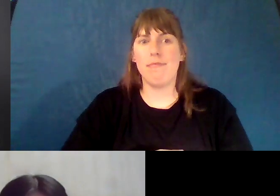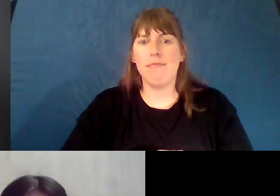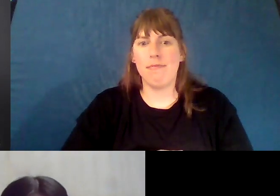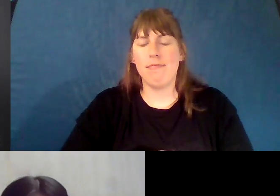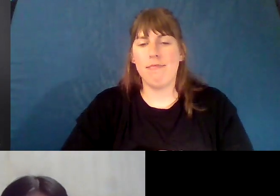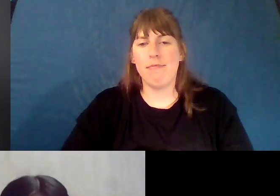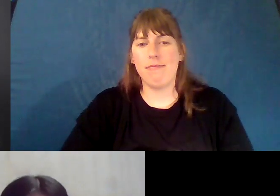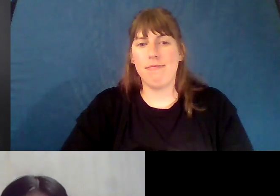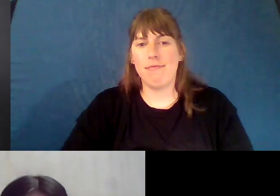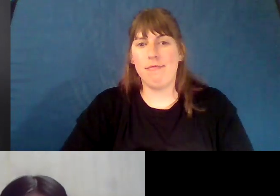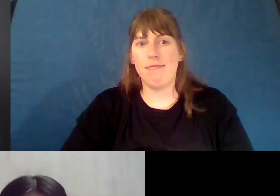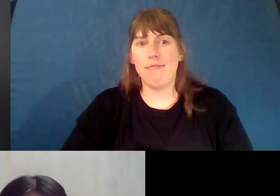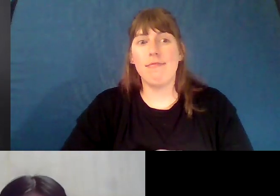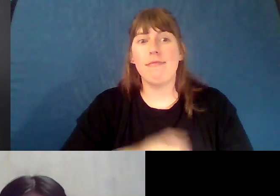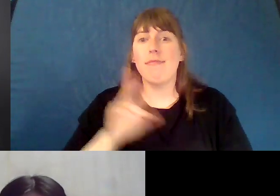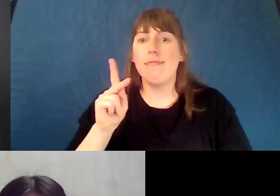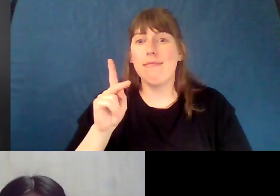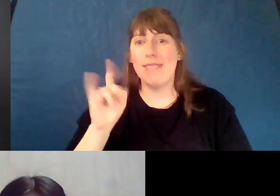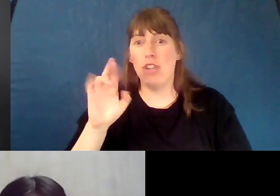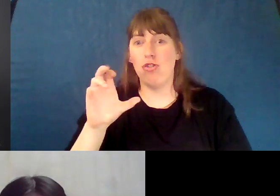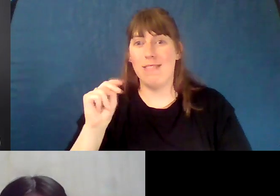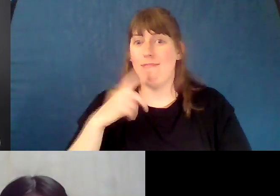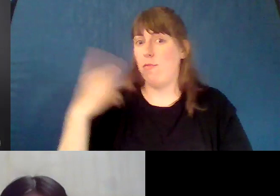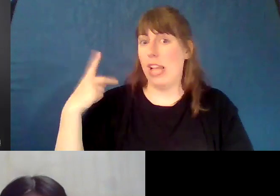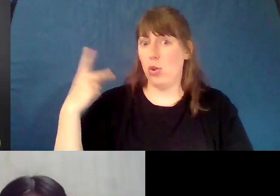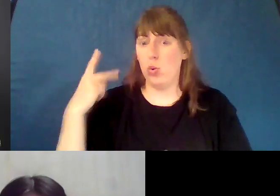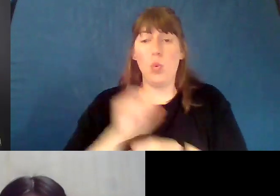Yeah, and for the two of us, when we work on these projects,